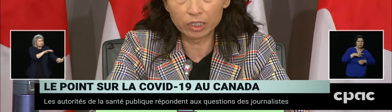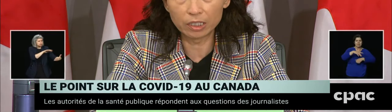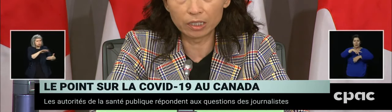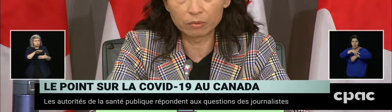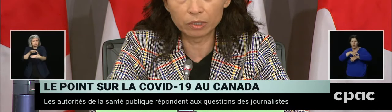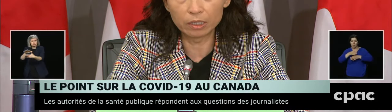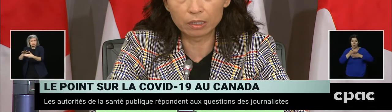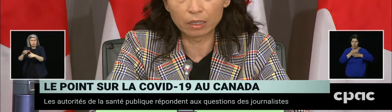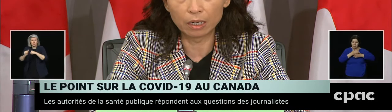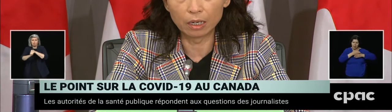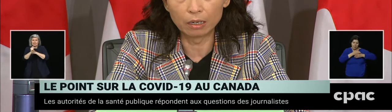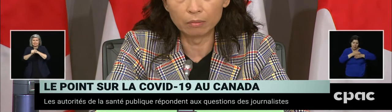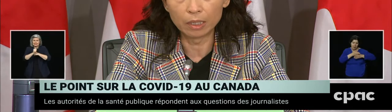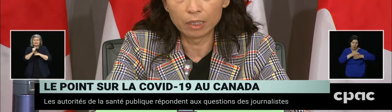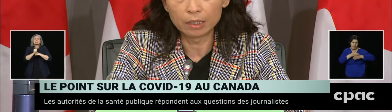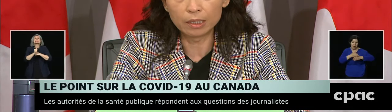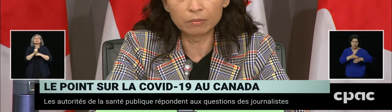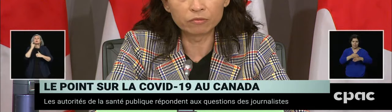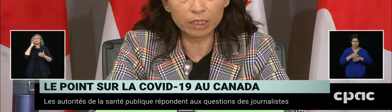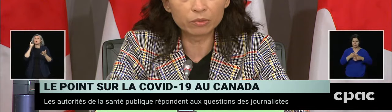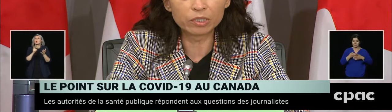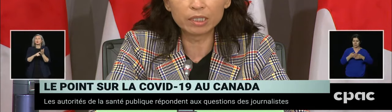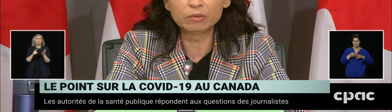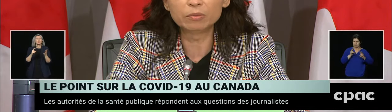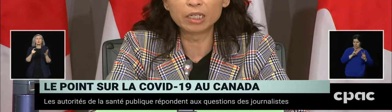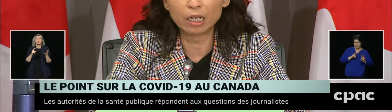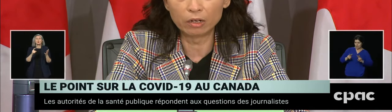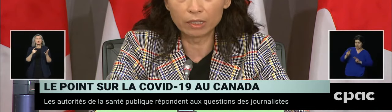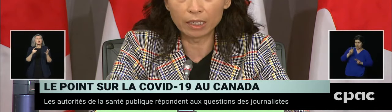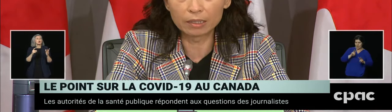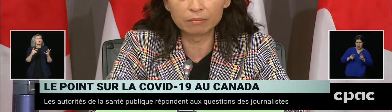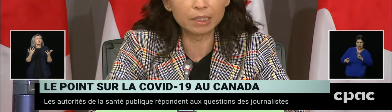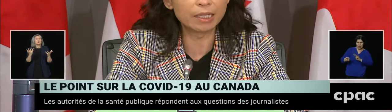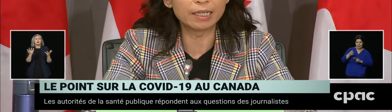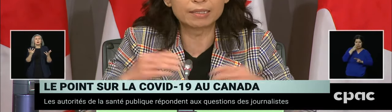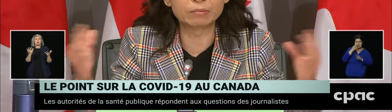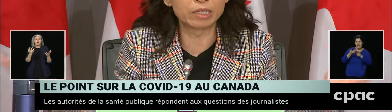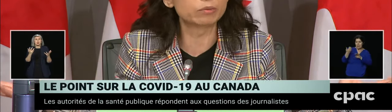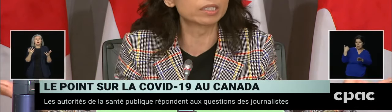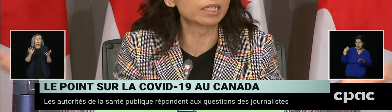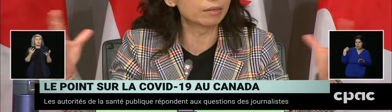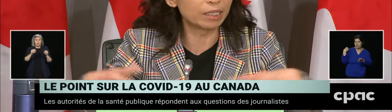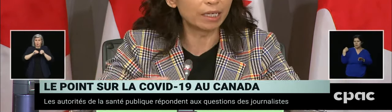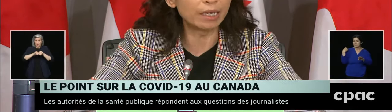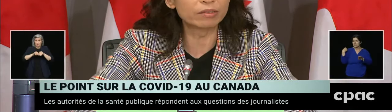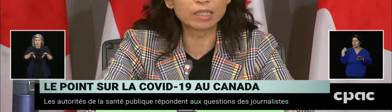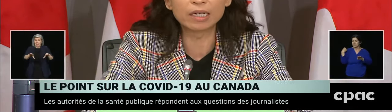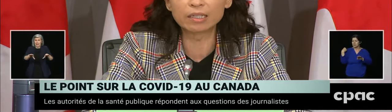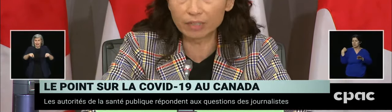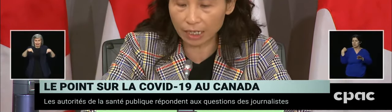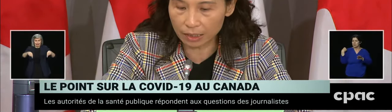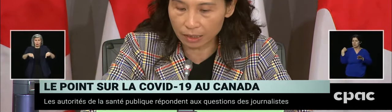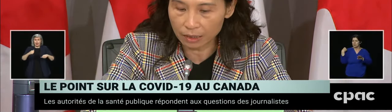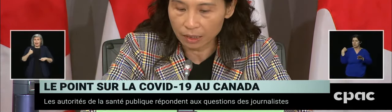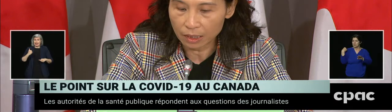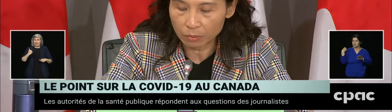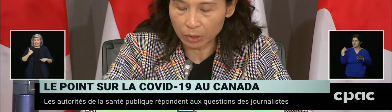ASSESSMENTS WAS AT THAT MOMENT IN TIME, THE DOMESTIC TRANSMISSION WAS -- RISK WAS